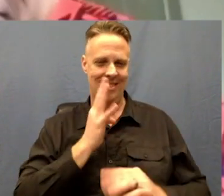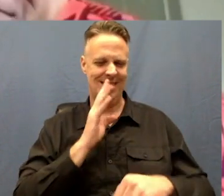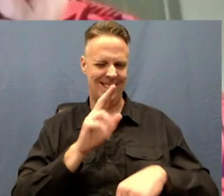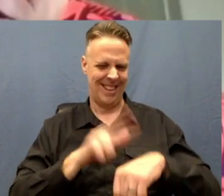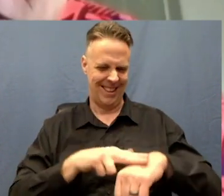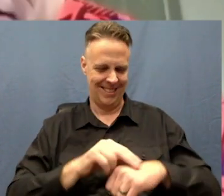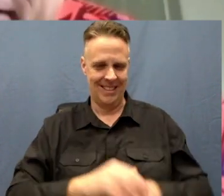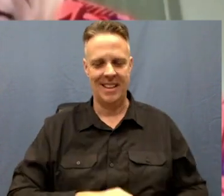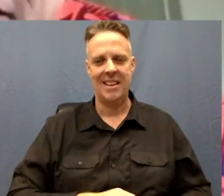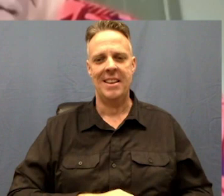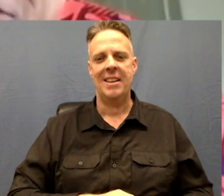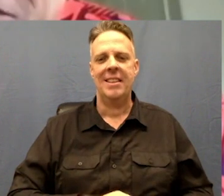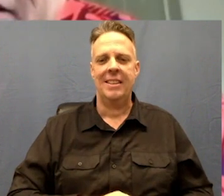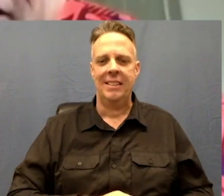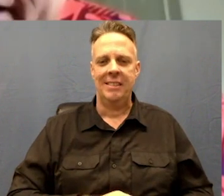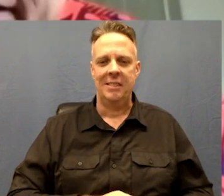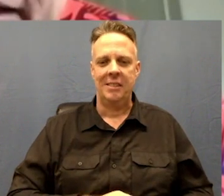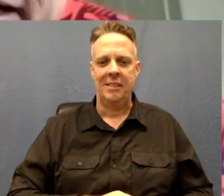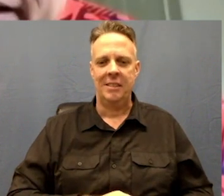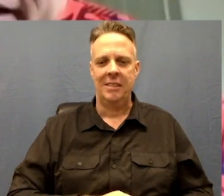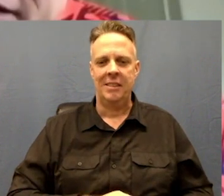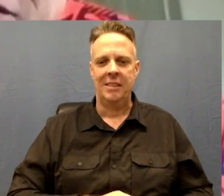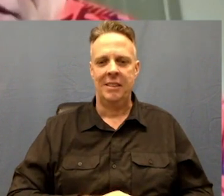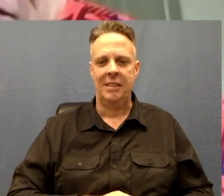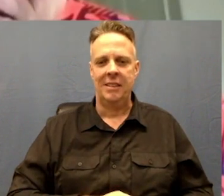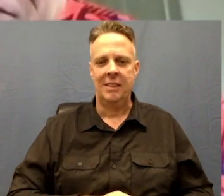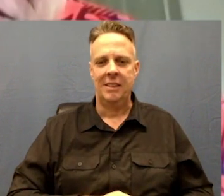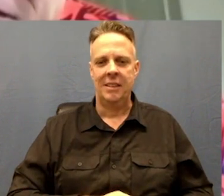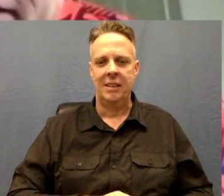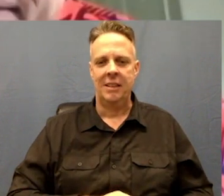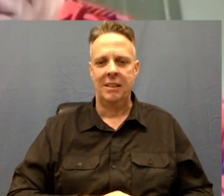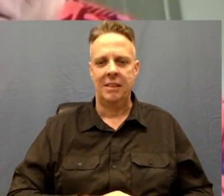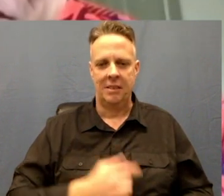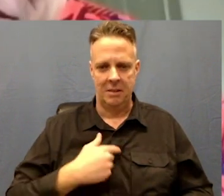AS MENTIONED MY NAME IS KOLINI FUSITU'A, I'M FROM THE TINY ISLAND NATION OF TONGA, ONE OF THE POLYNESIAN ISLANDS IN THE